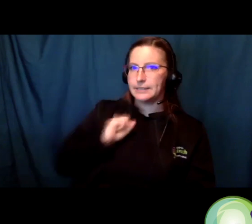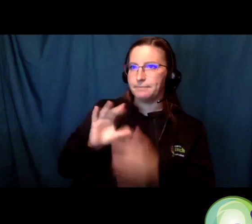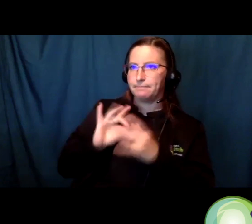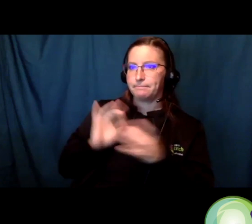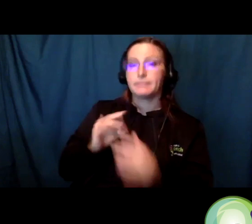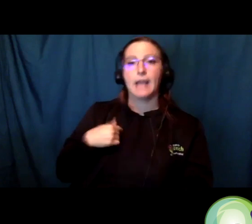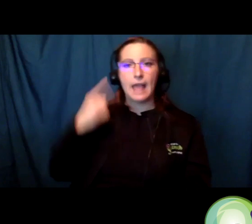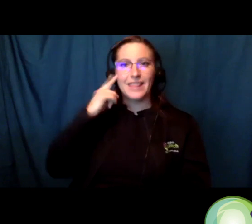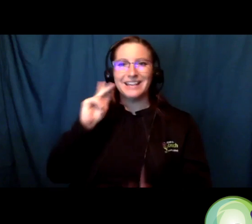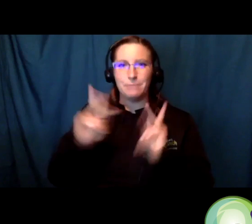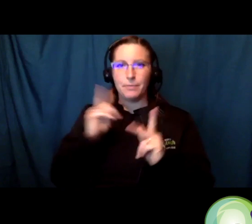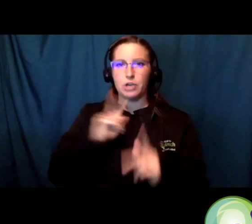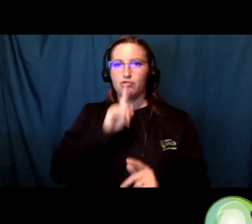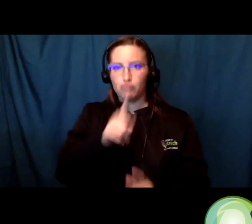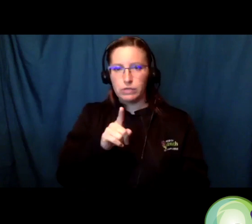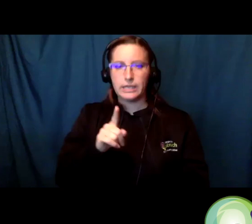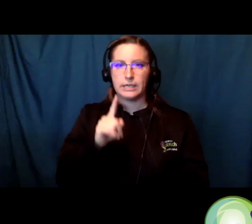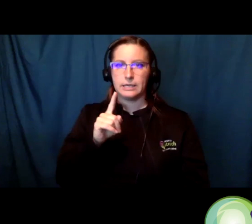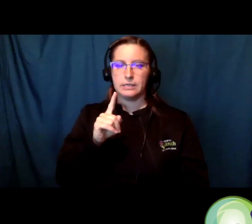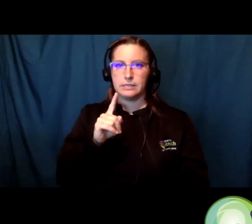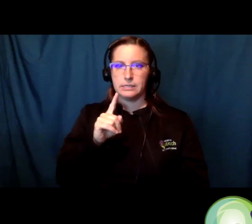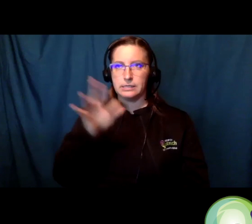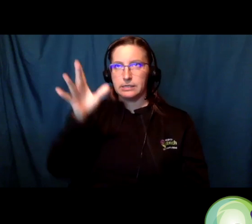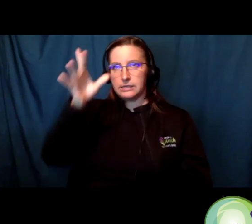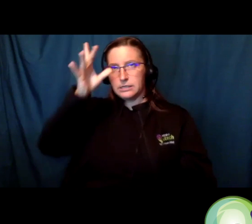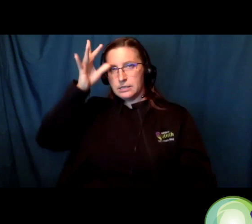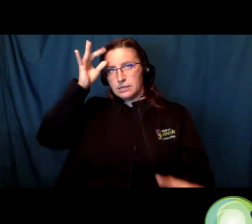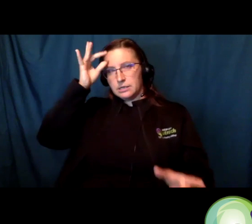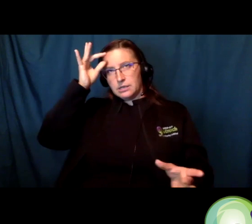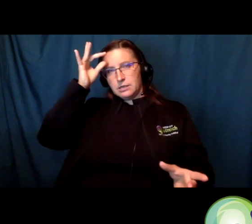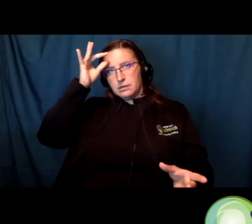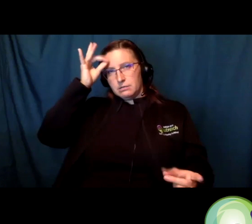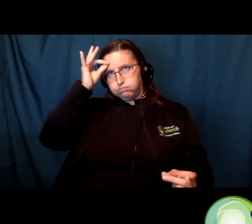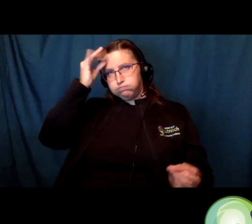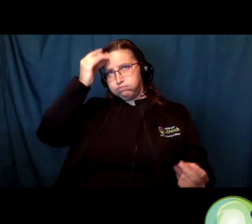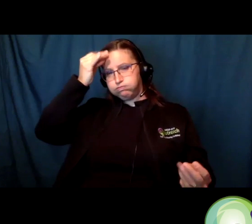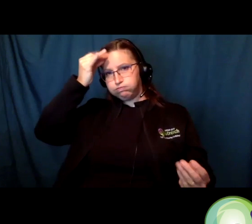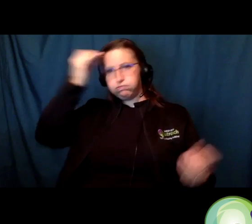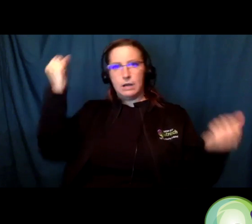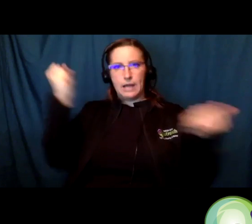digesting all of the things that you have shared and yes, we will figure